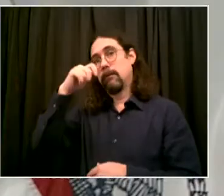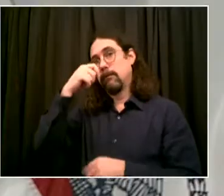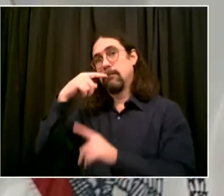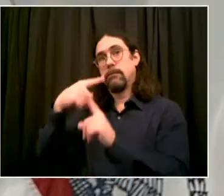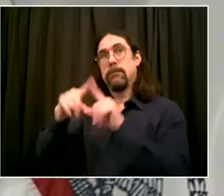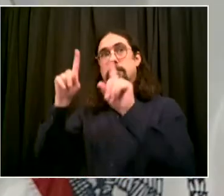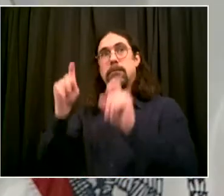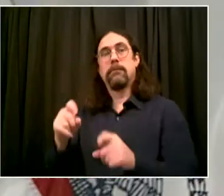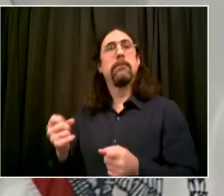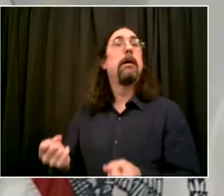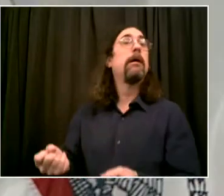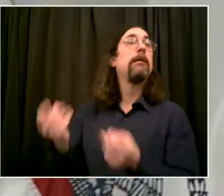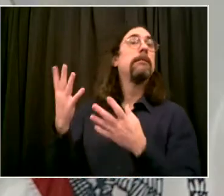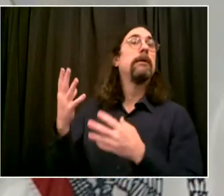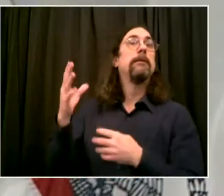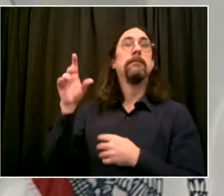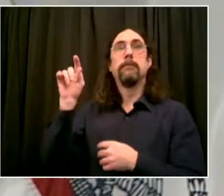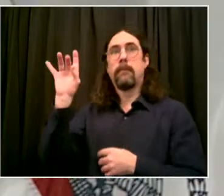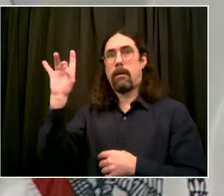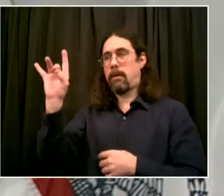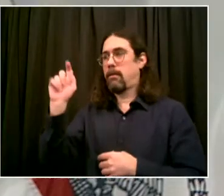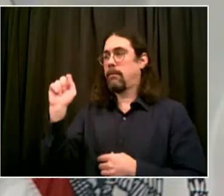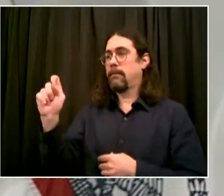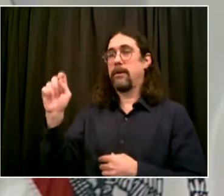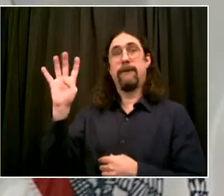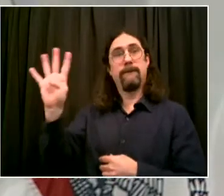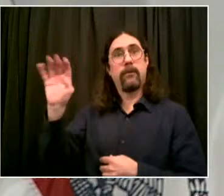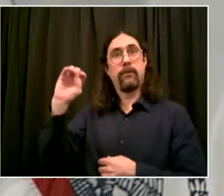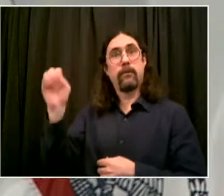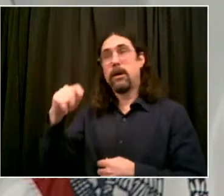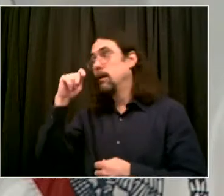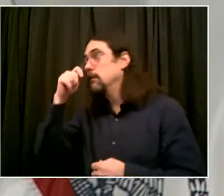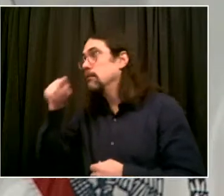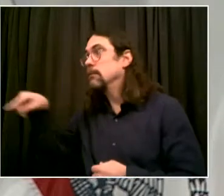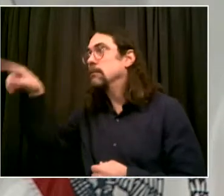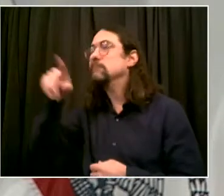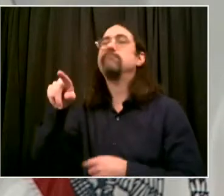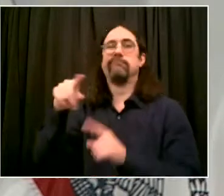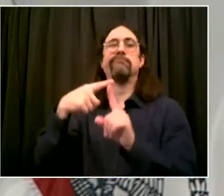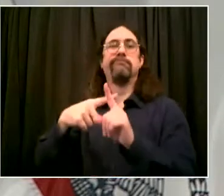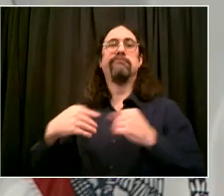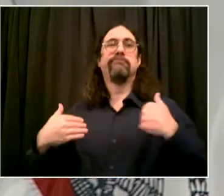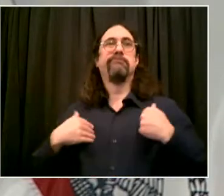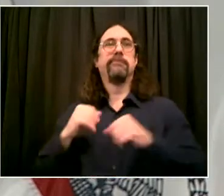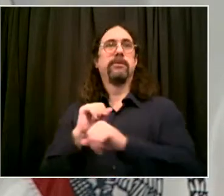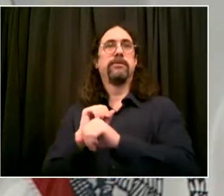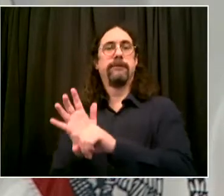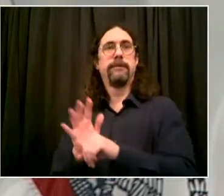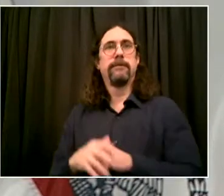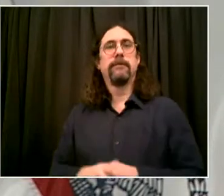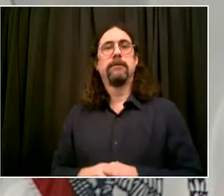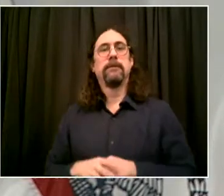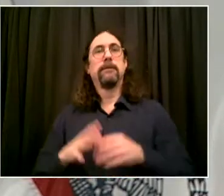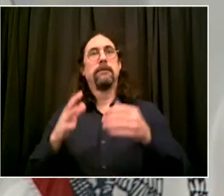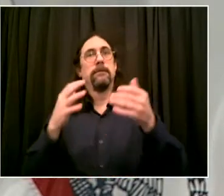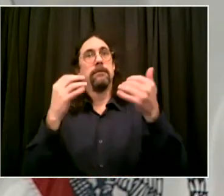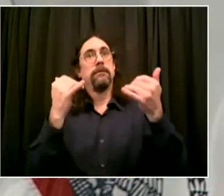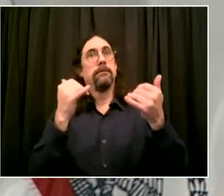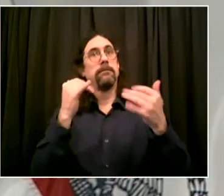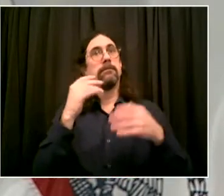RESIDENTS TESTING POSITIVE SEVEN-DAY ROLLING AVERAGE, A FEW WORDDS IN SPANISH AND THEN